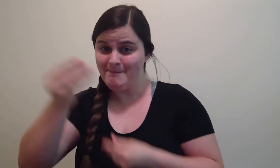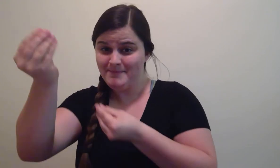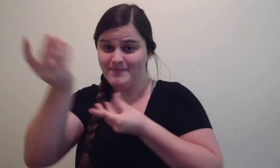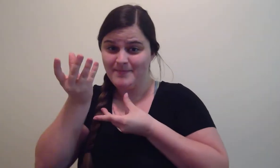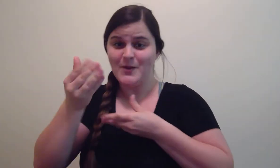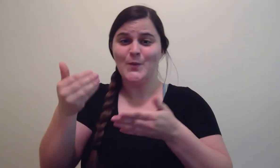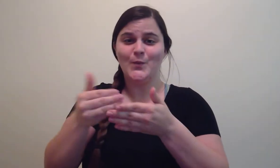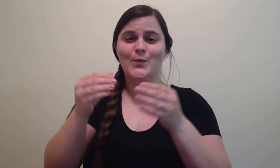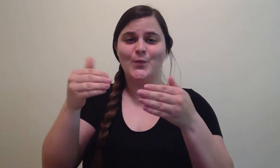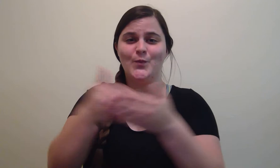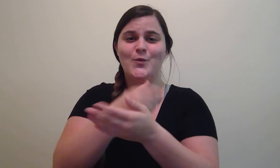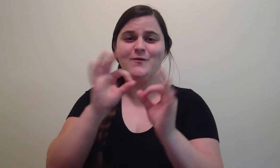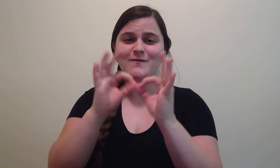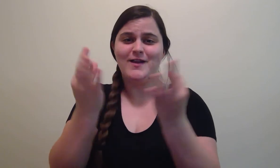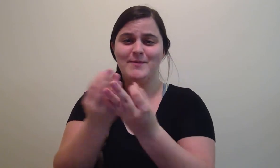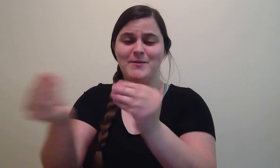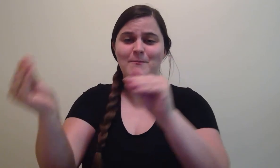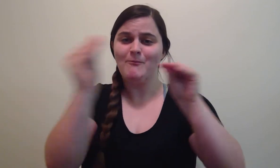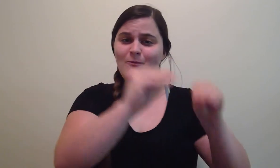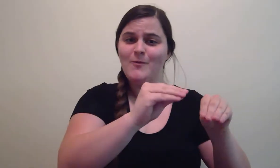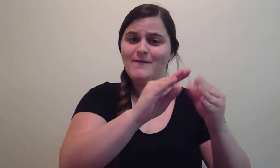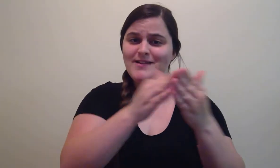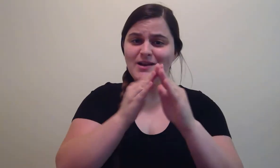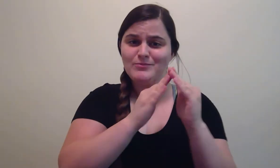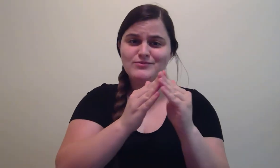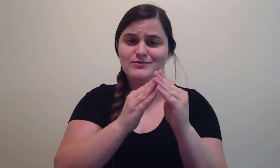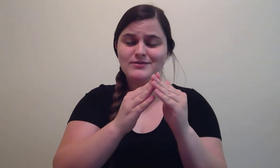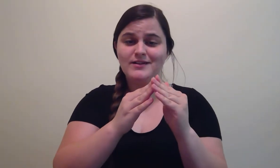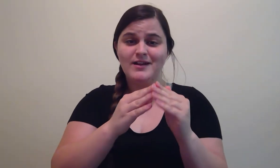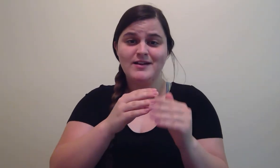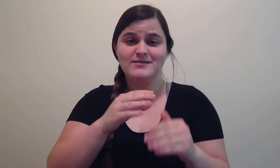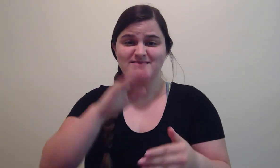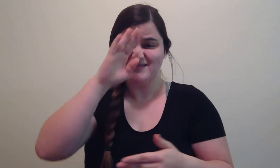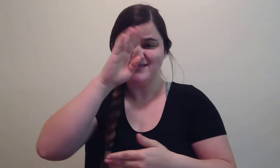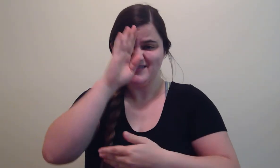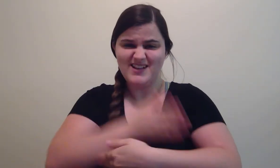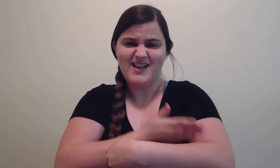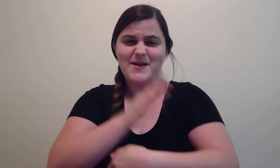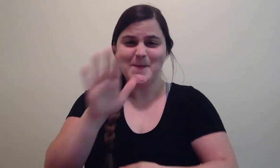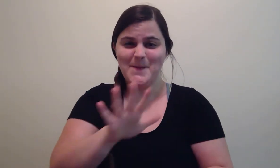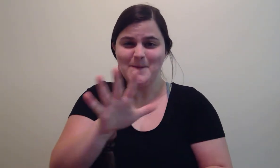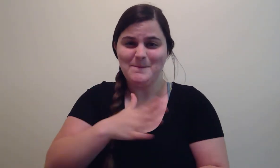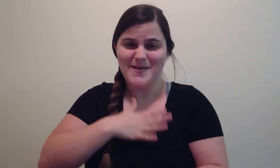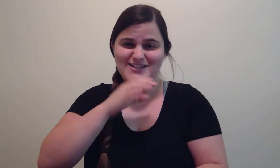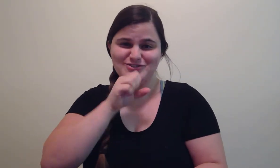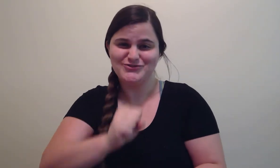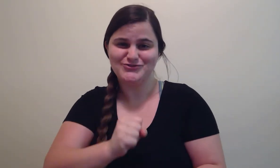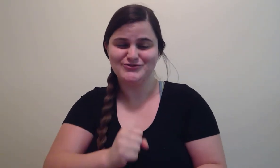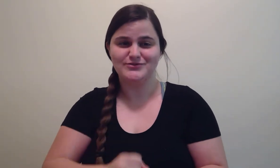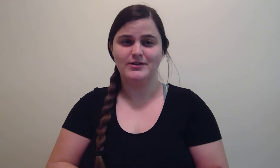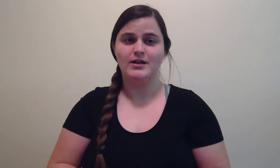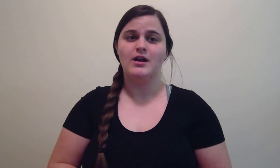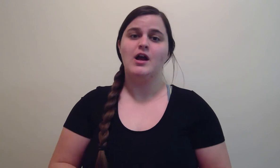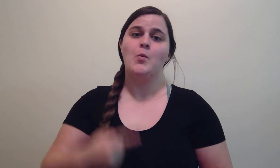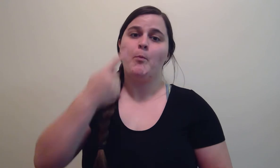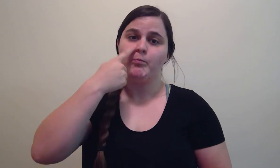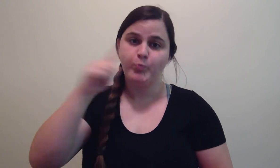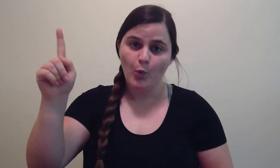ever since my mother had told me that there was a family with a boy my age moving into the new house